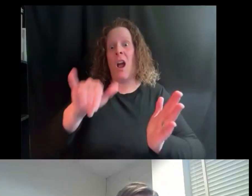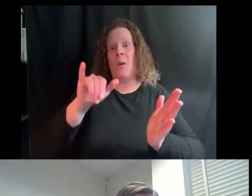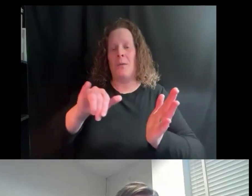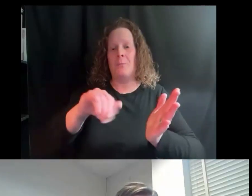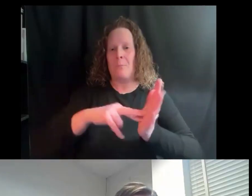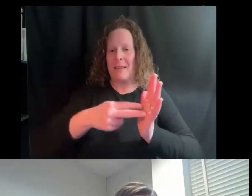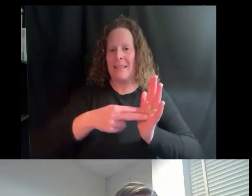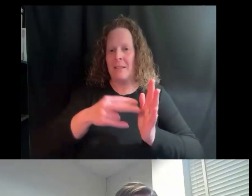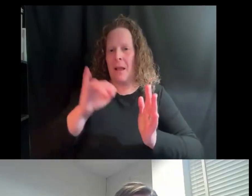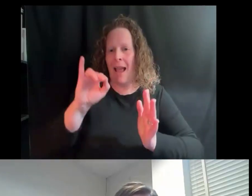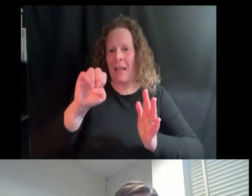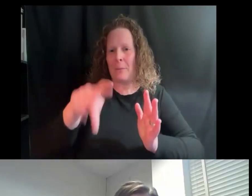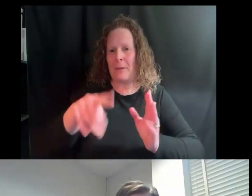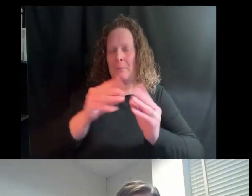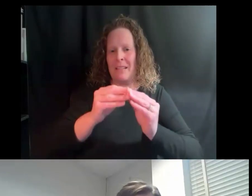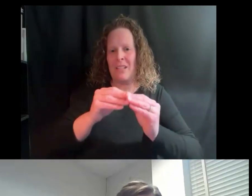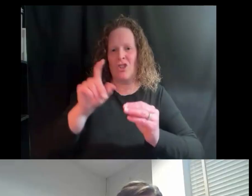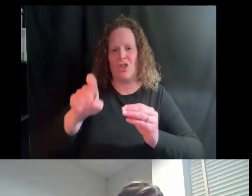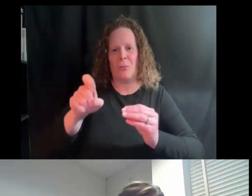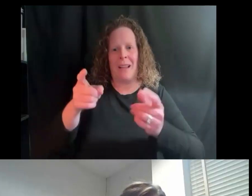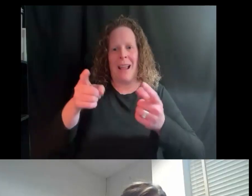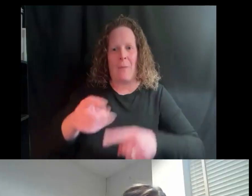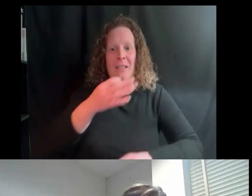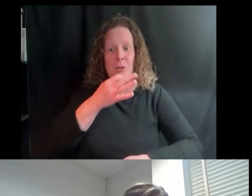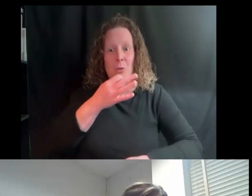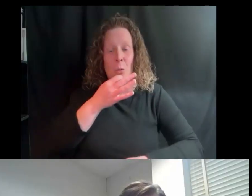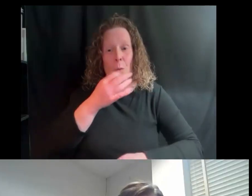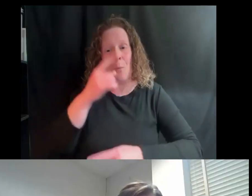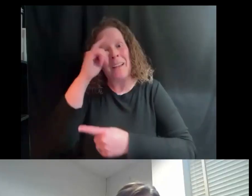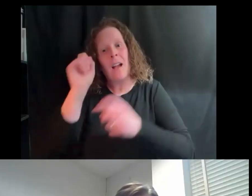gets close you know to look for that